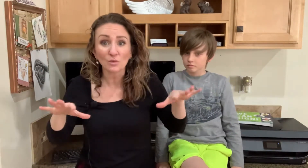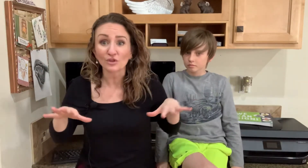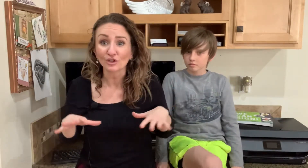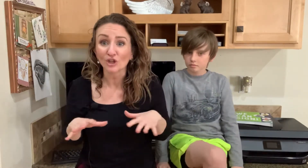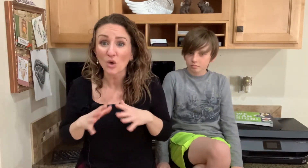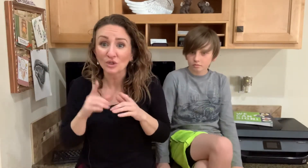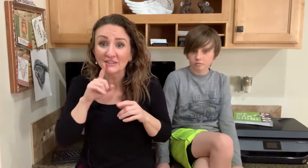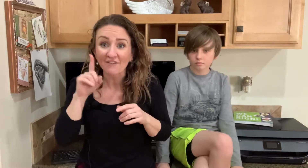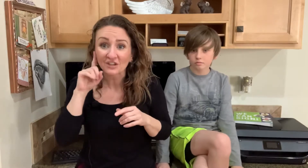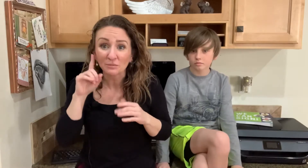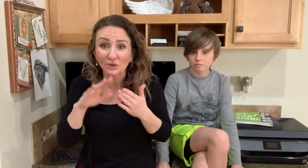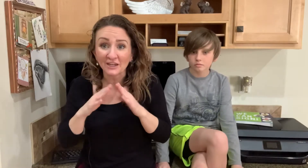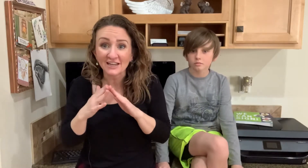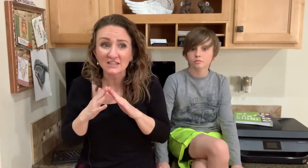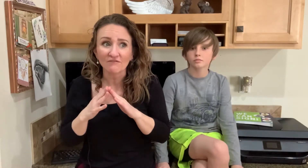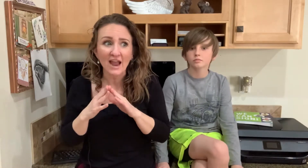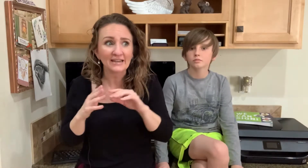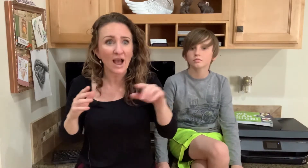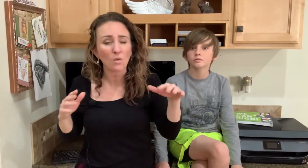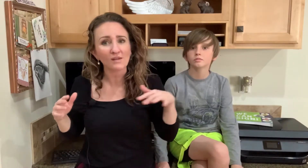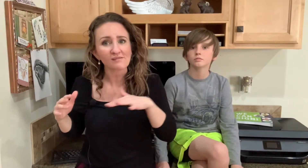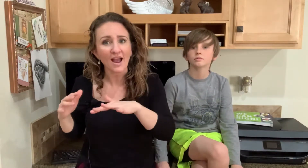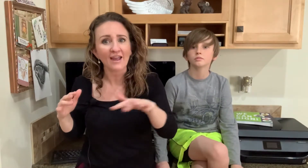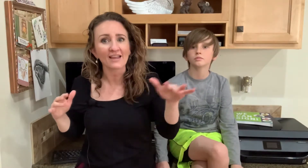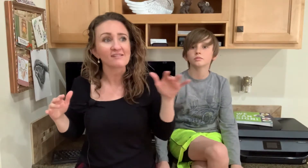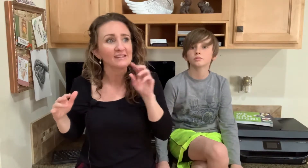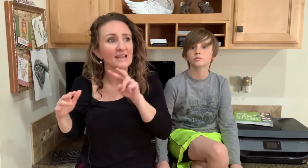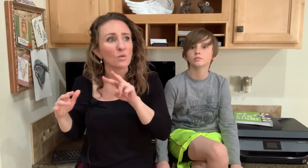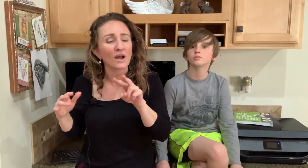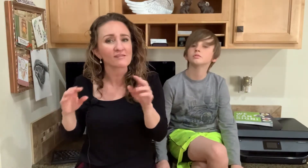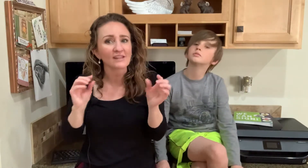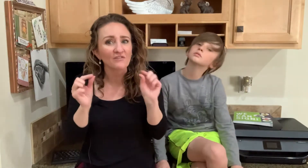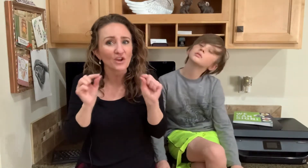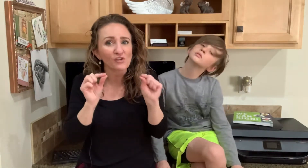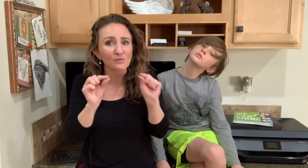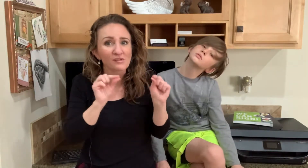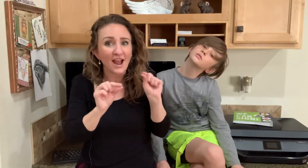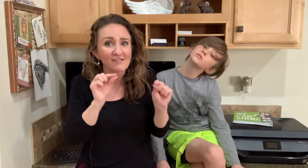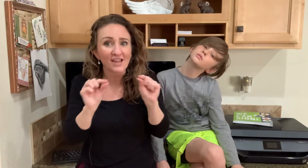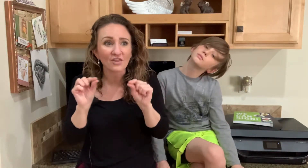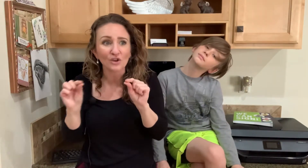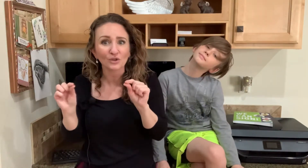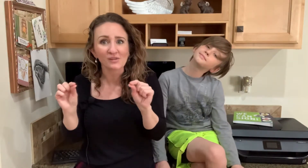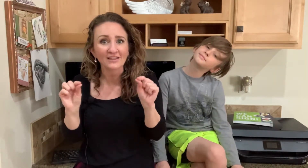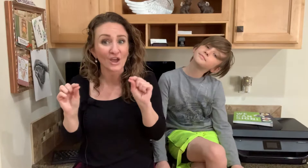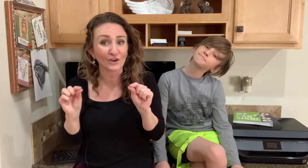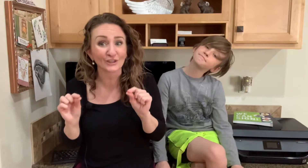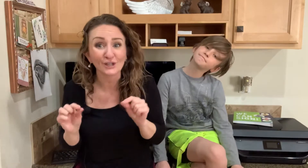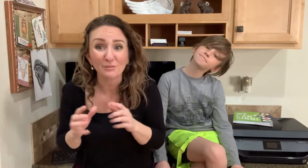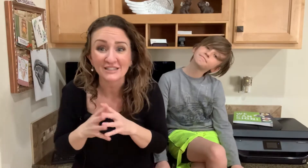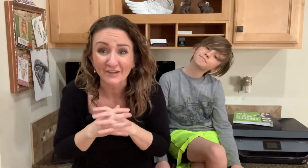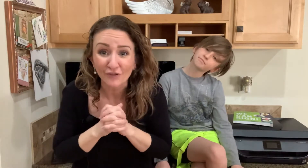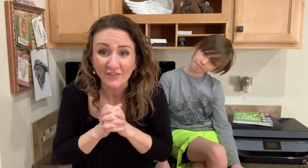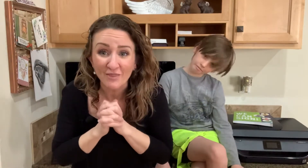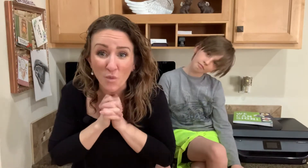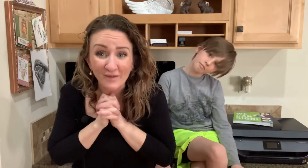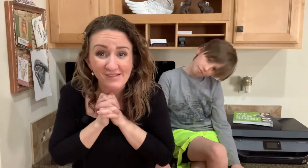with your local deaf community to find out what sign and see if there's some signs that they're using that are a little bit different than the ones